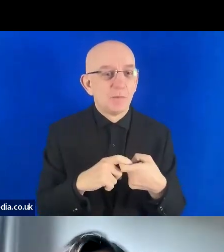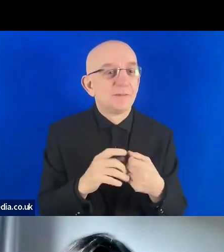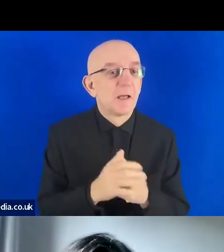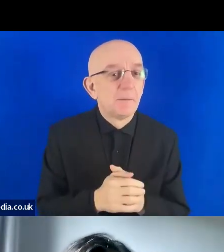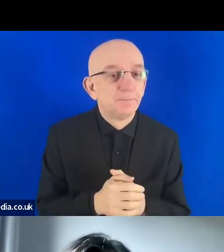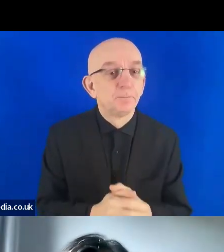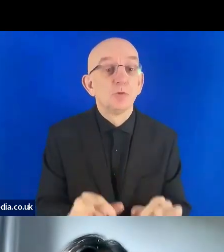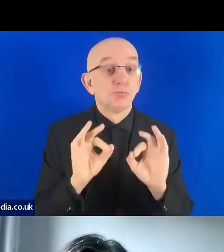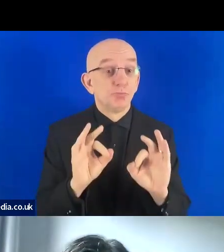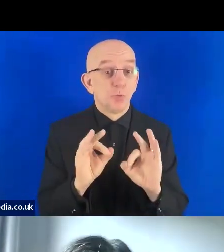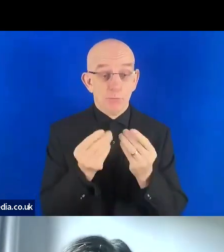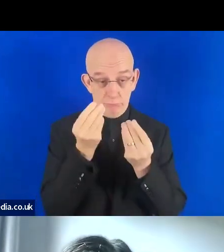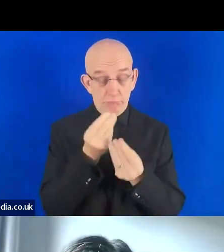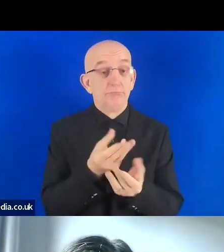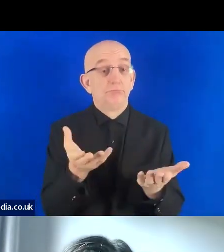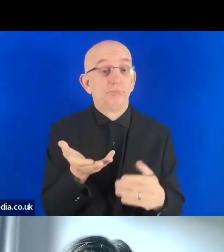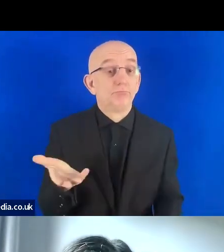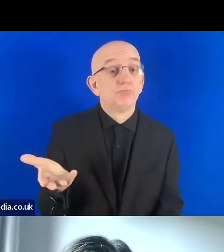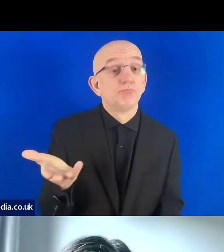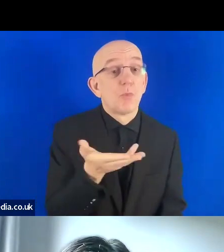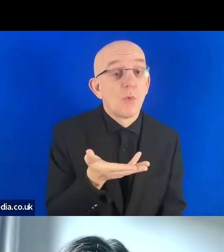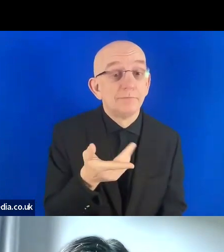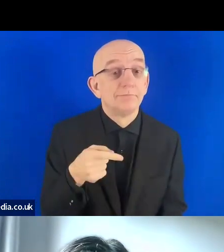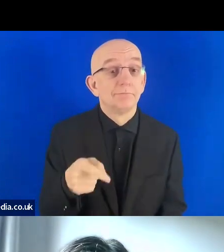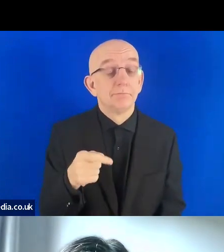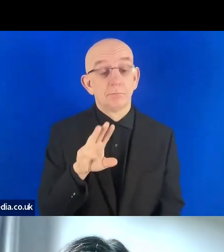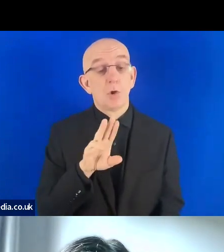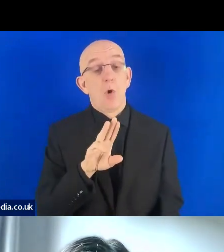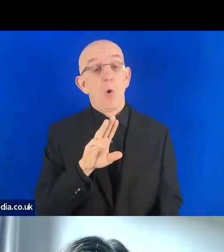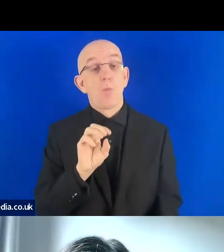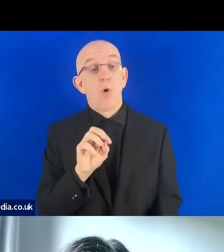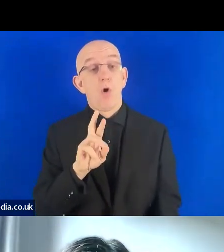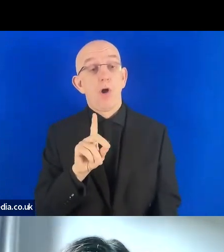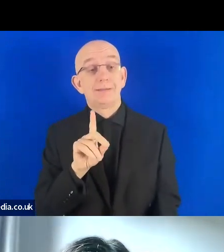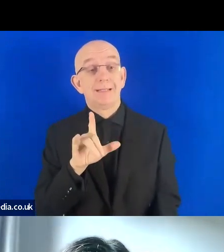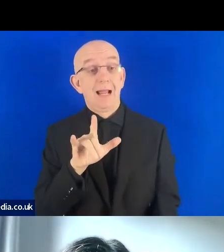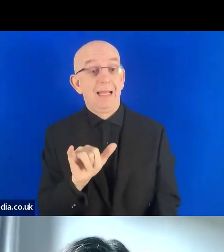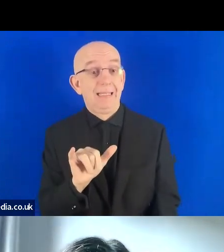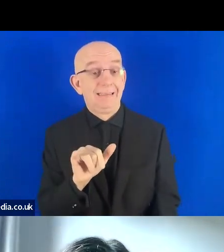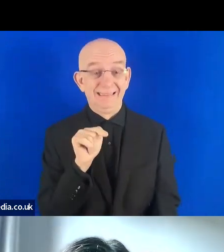that, word Lee is going to be available. At the forum.